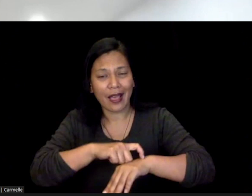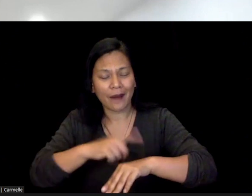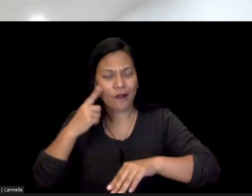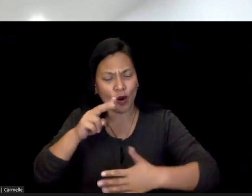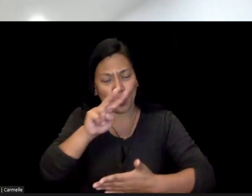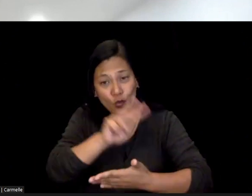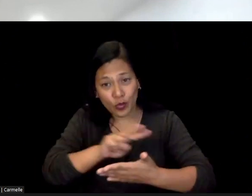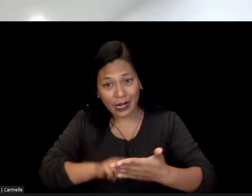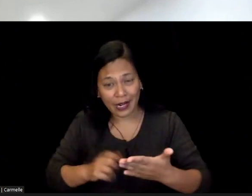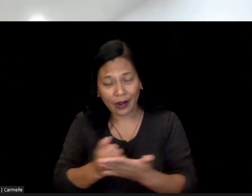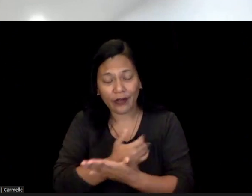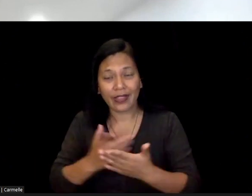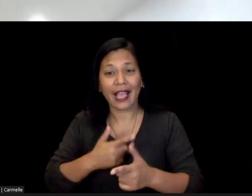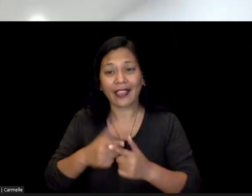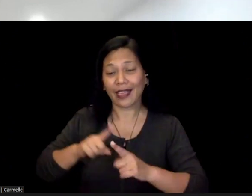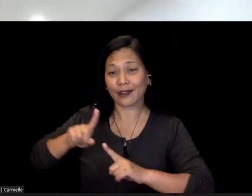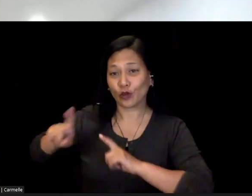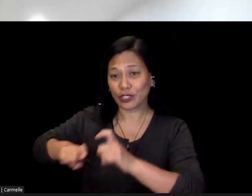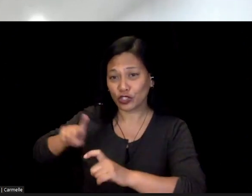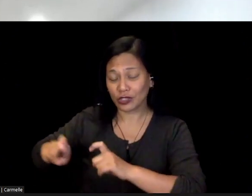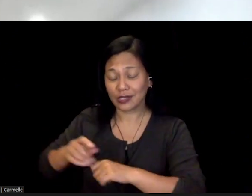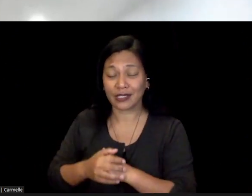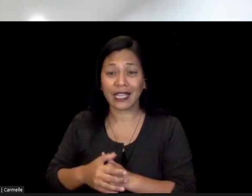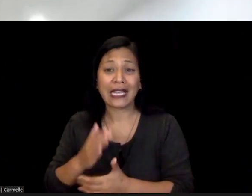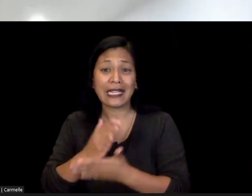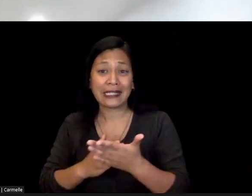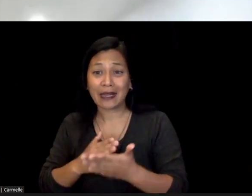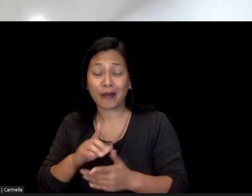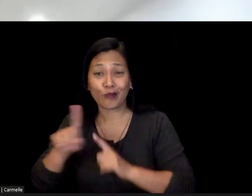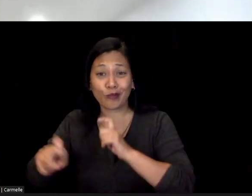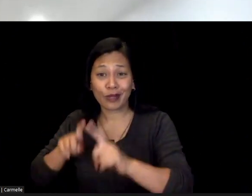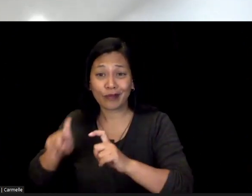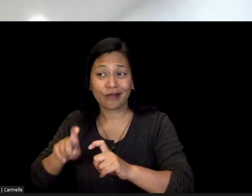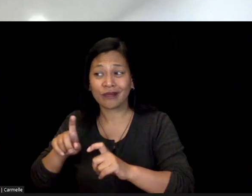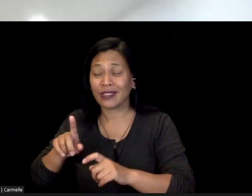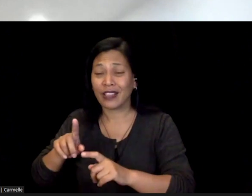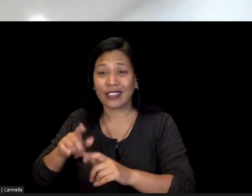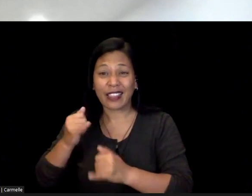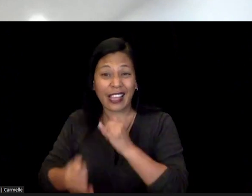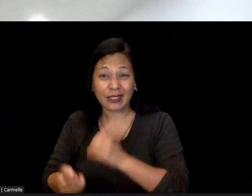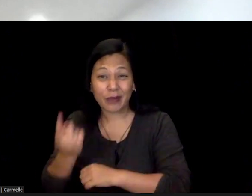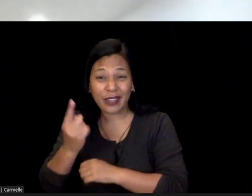The amount of questions Telefilm still gets, you know, the day that it's due. It's just like being back in high school.